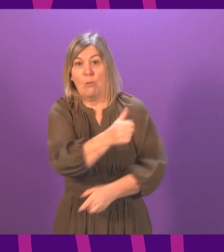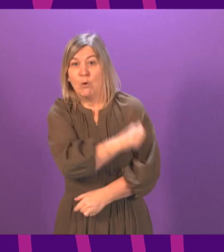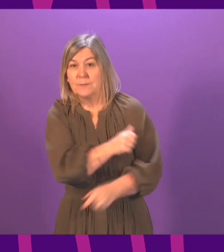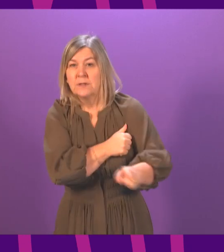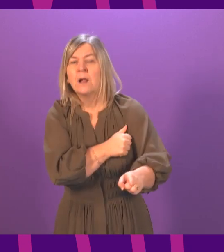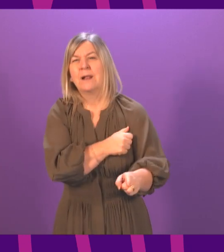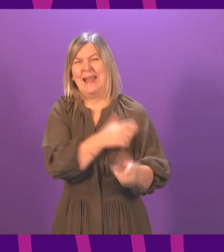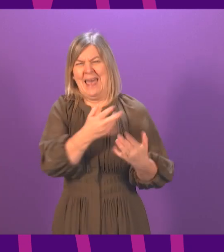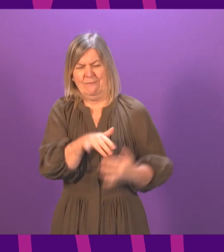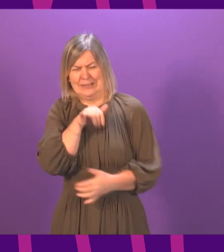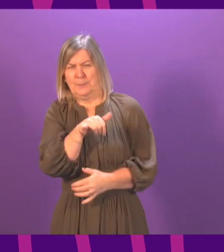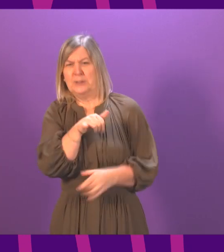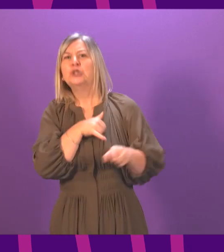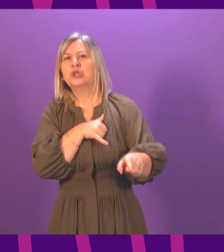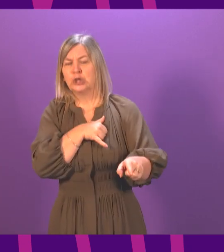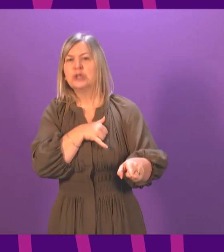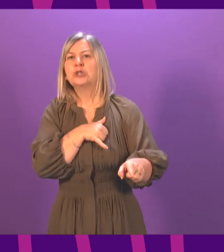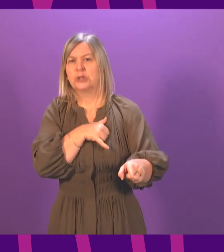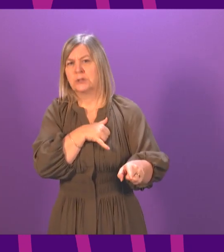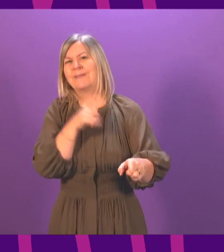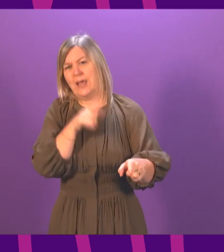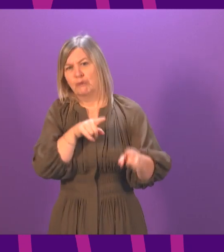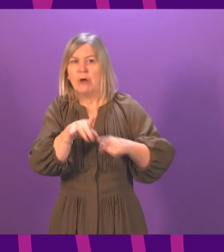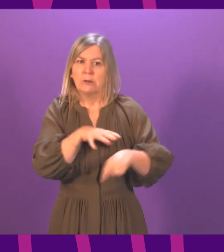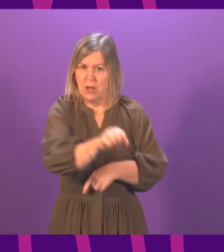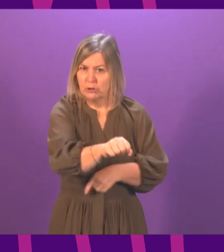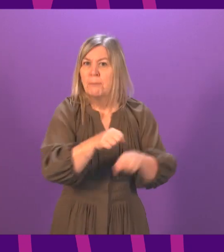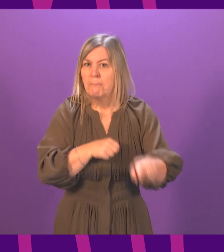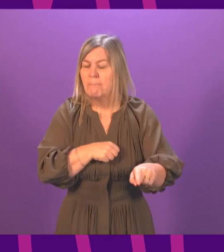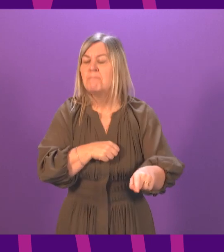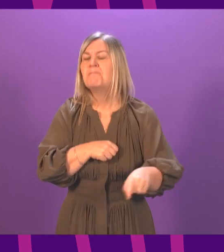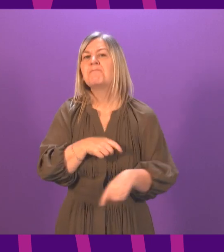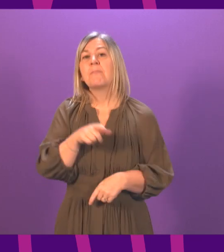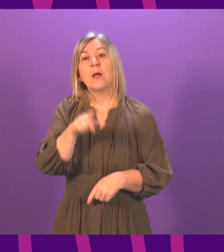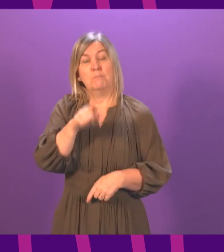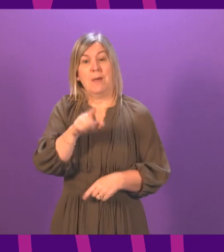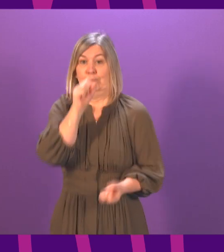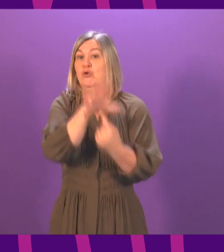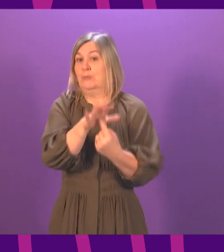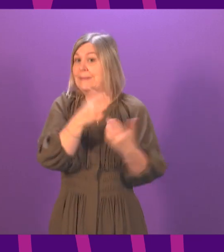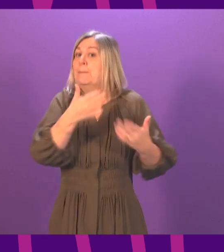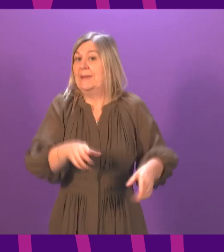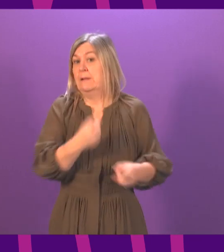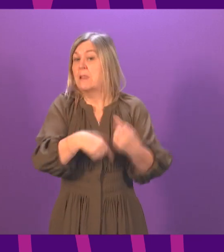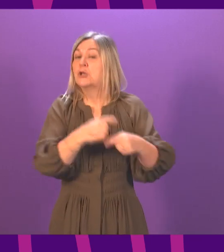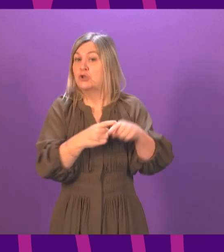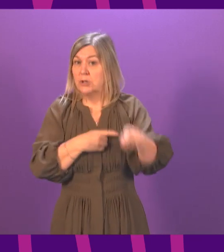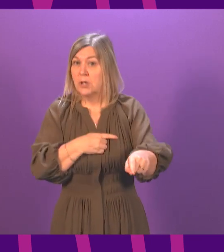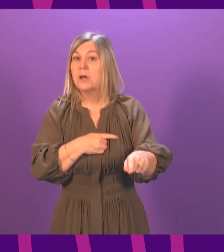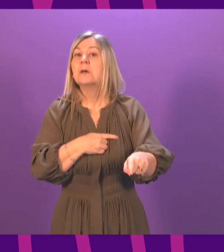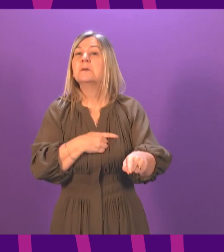and who had not received their invitation or reminder due to the pause in screening were prioritised and were sent their invitations first. Invitations for